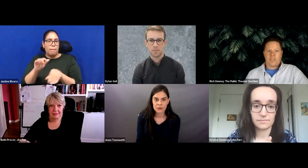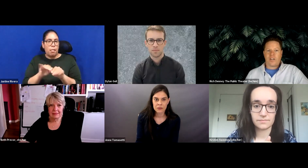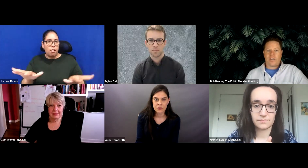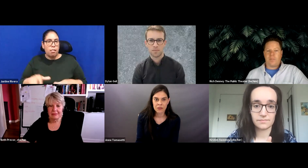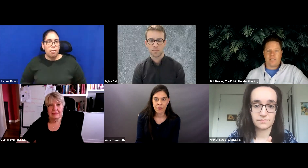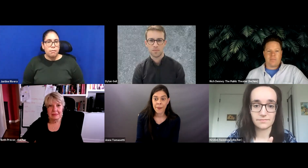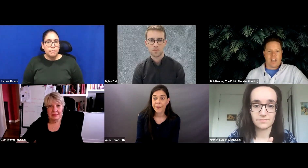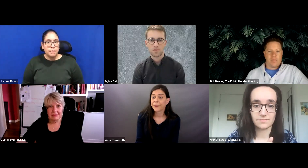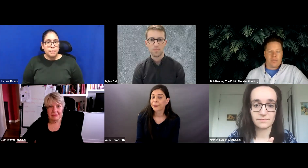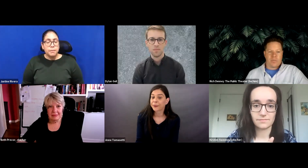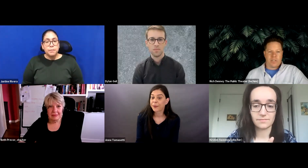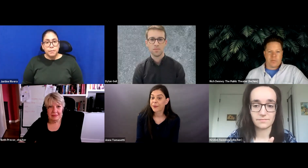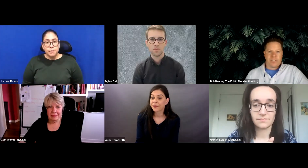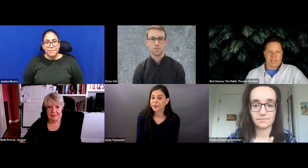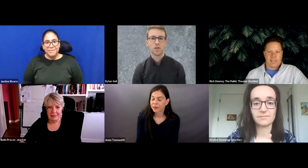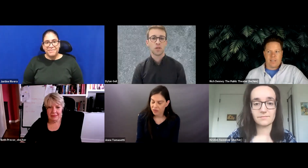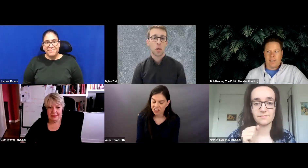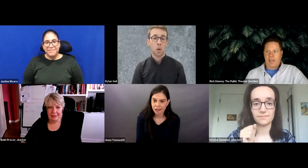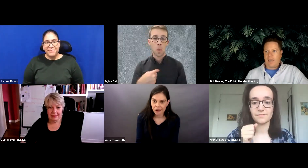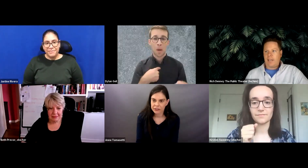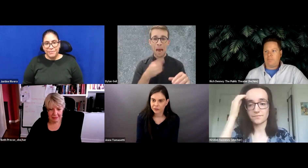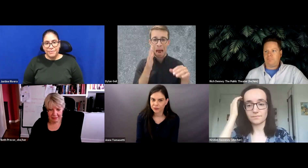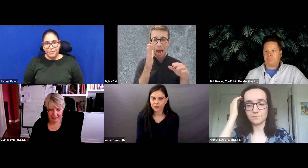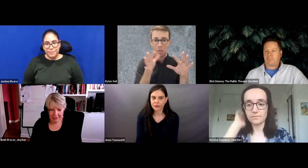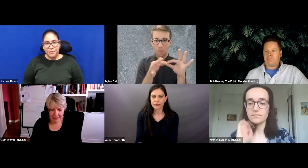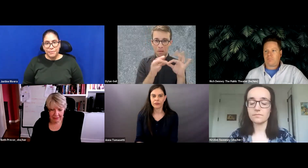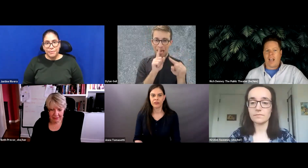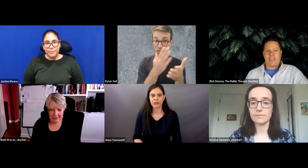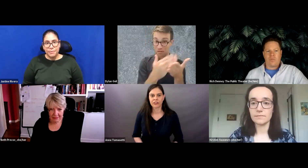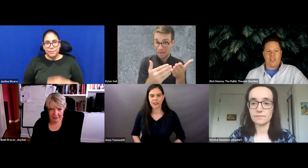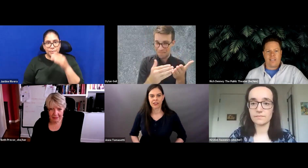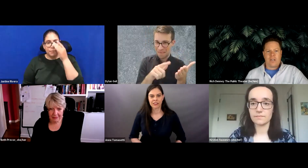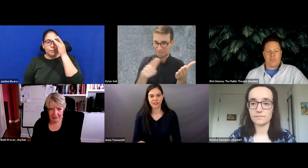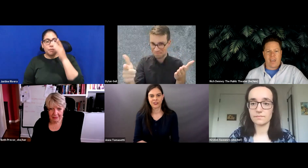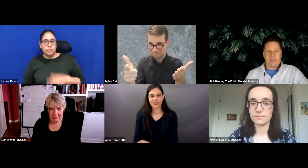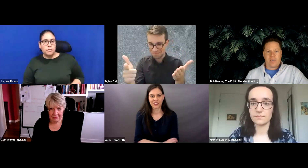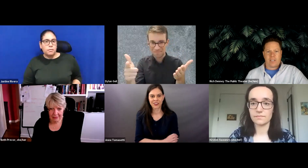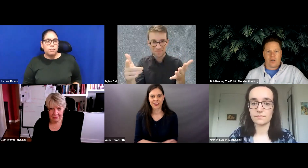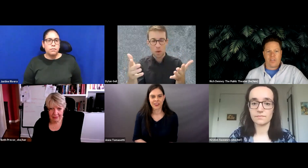So we're going to split some time on this one specifically. I think we're going to lead with Beth, because all the